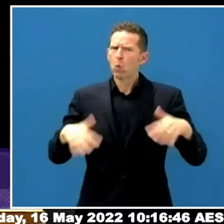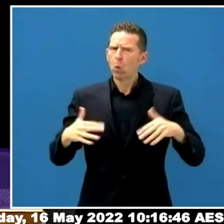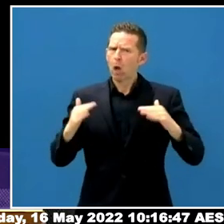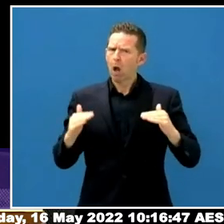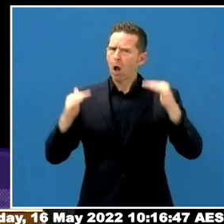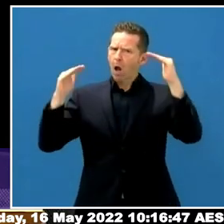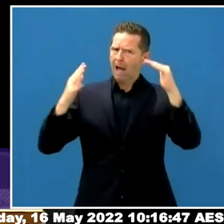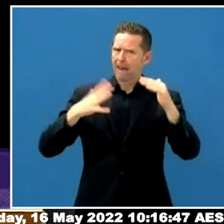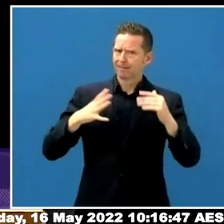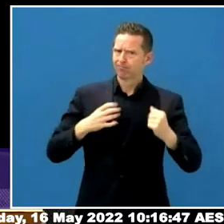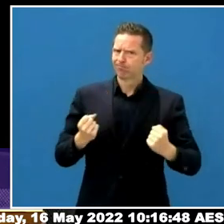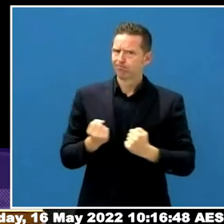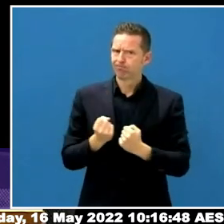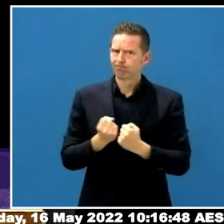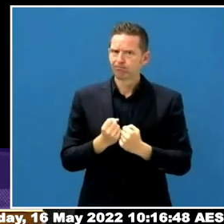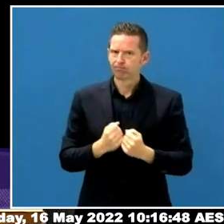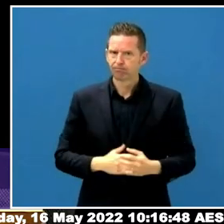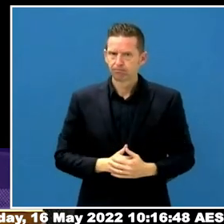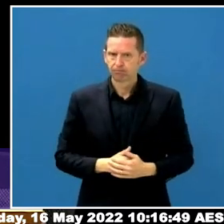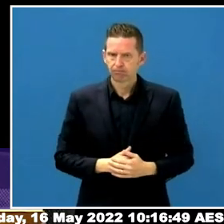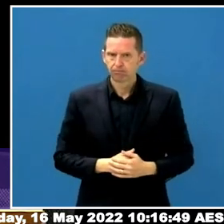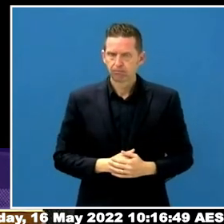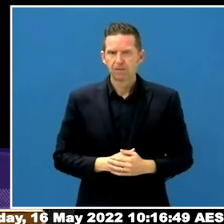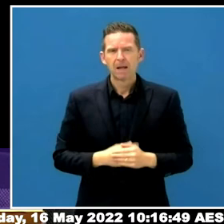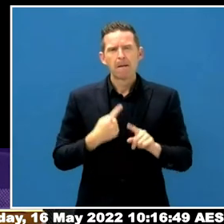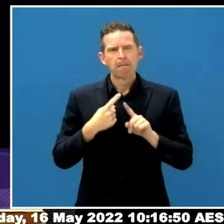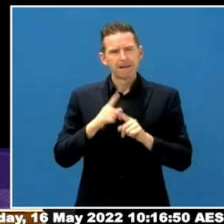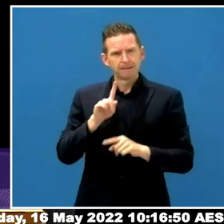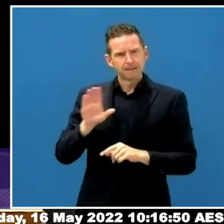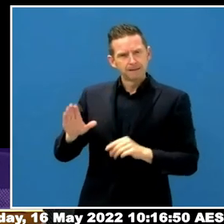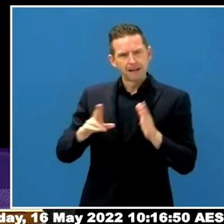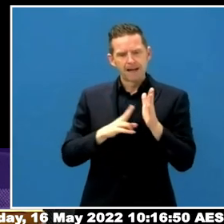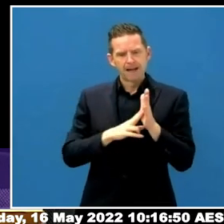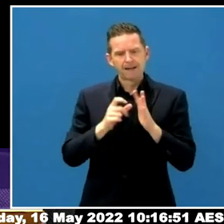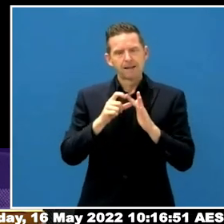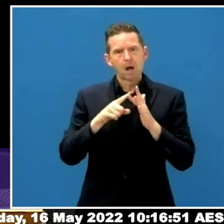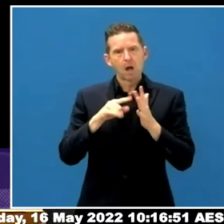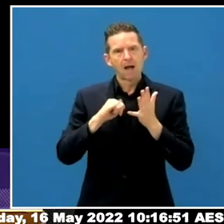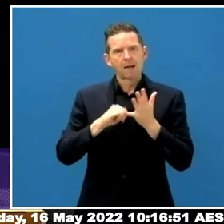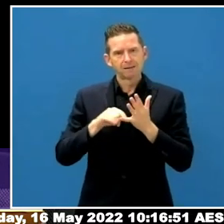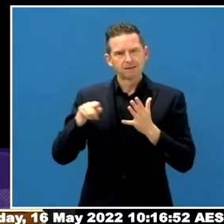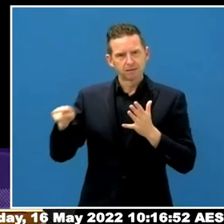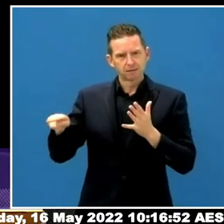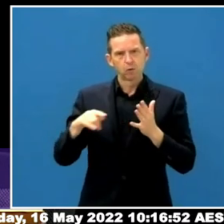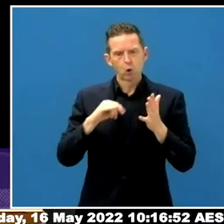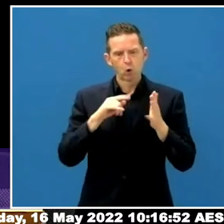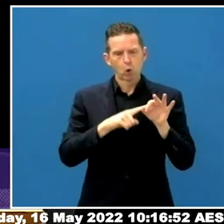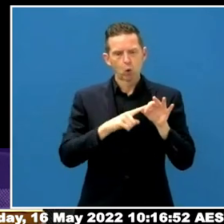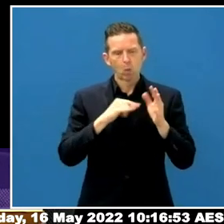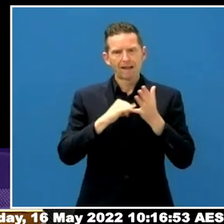And finally, the role played by NDIS Quality and Safeguards Commission in the oversight of